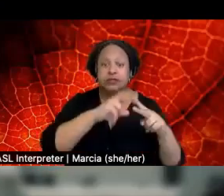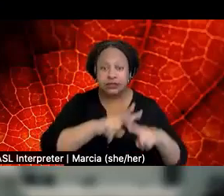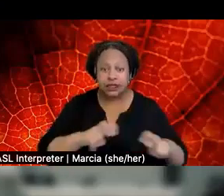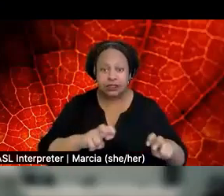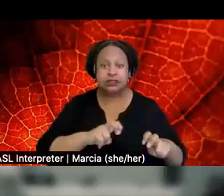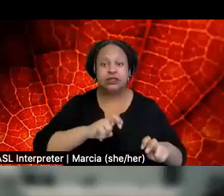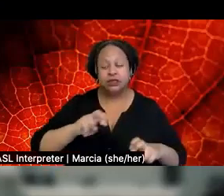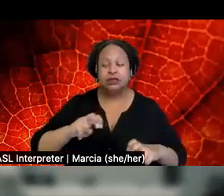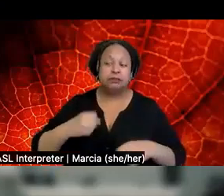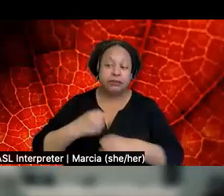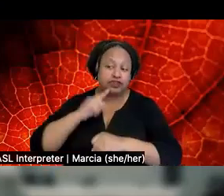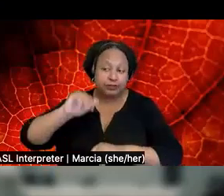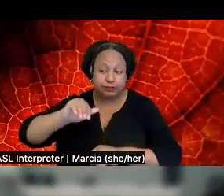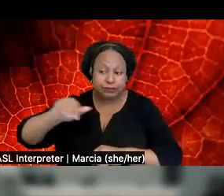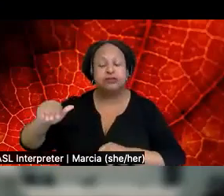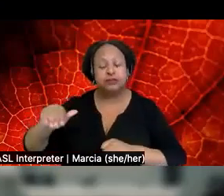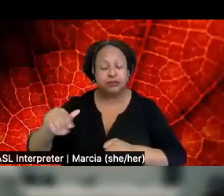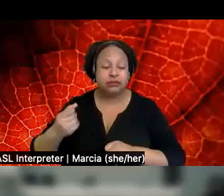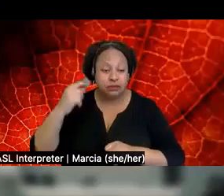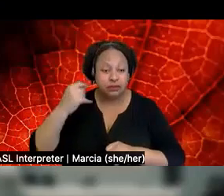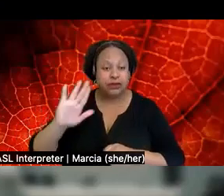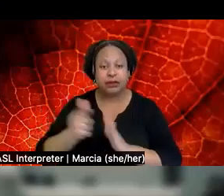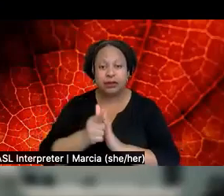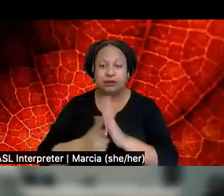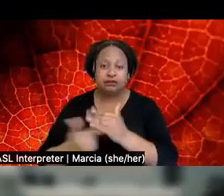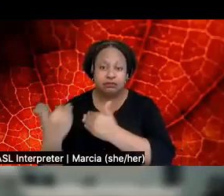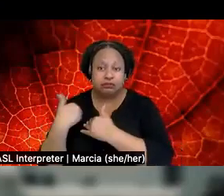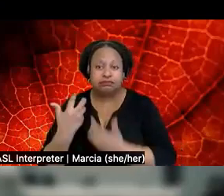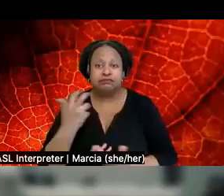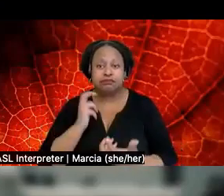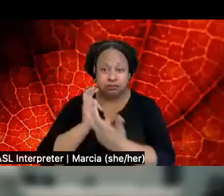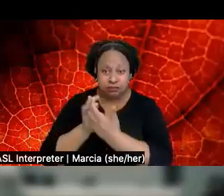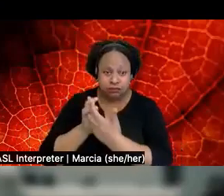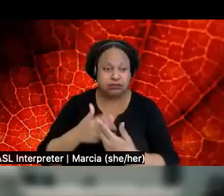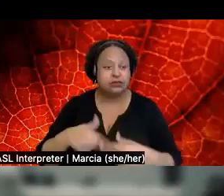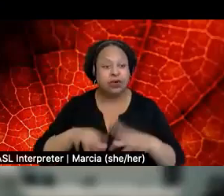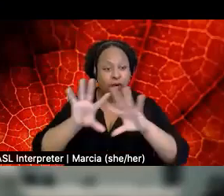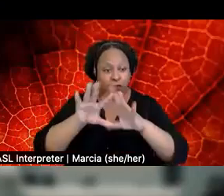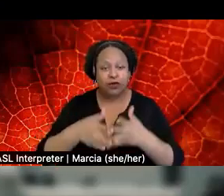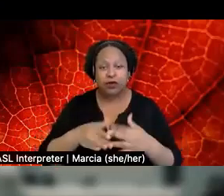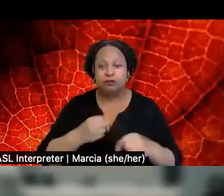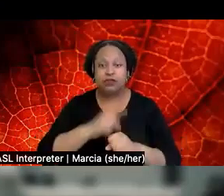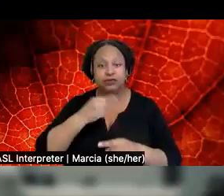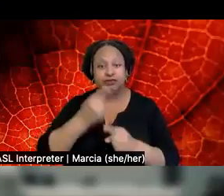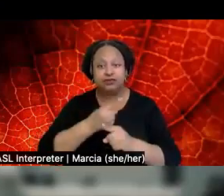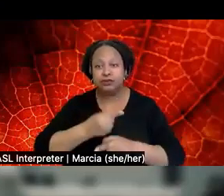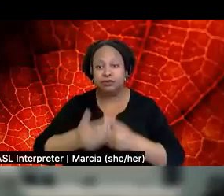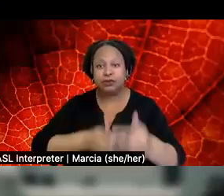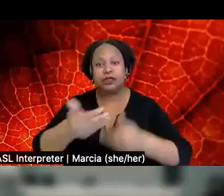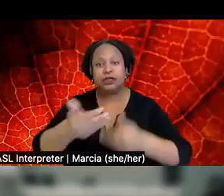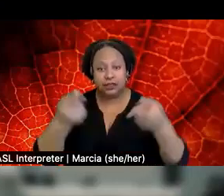And very important throughout the whole thing is to ensure that due process happens. Next.